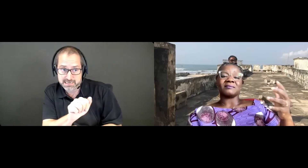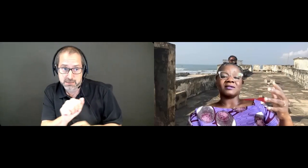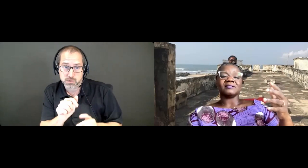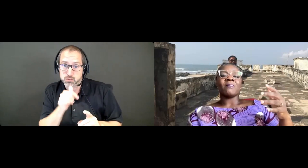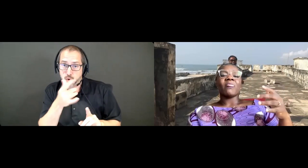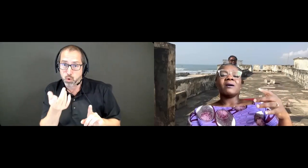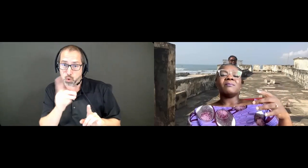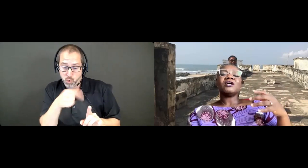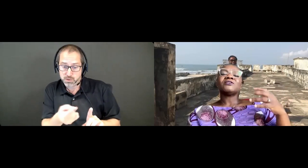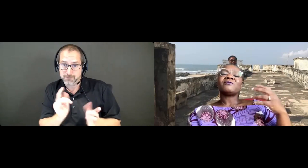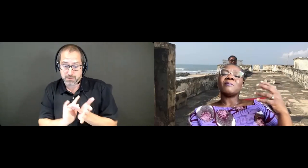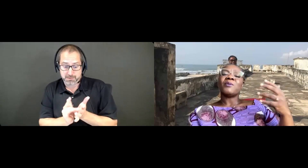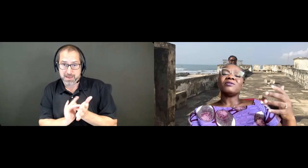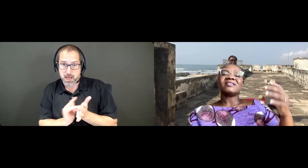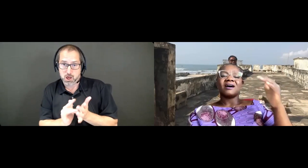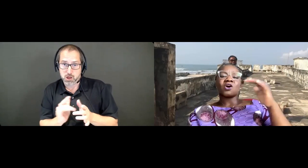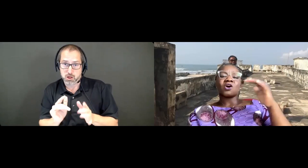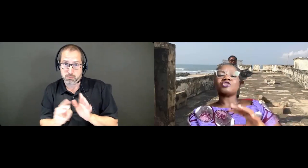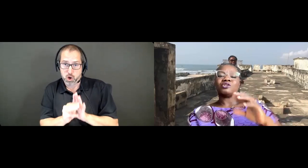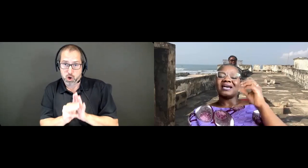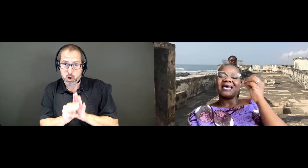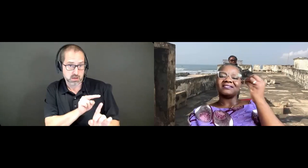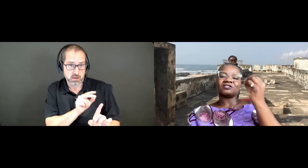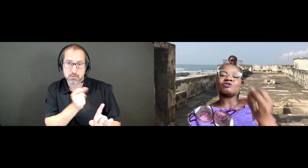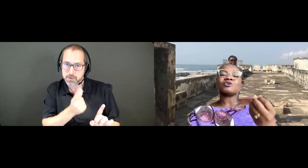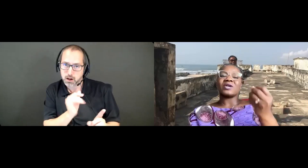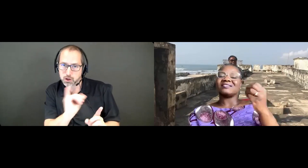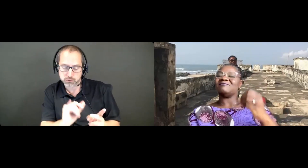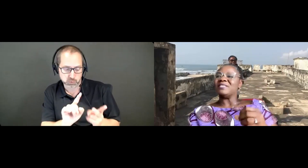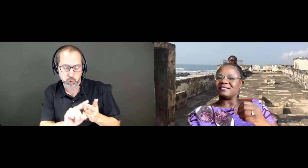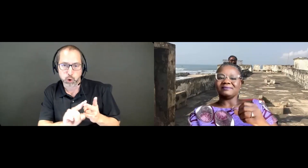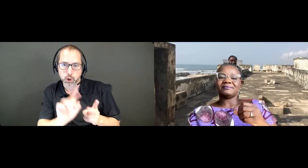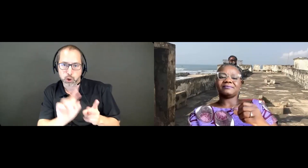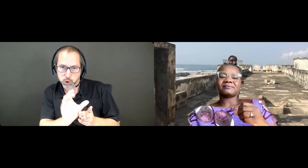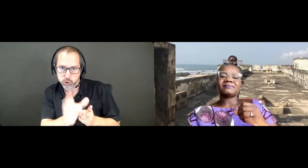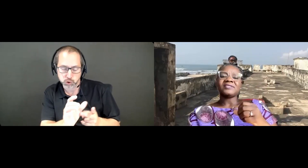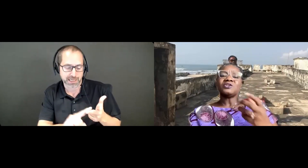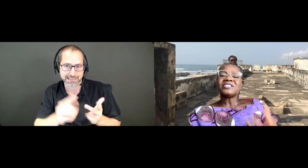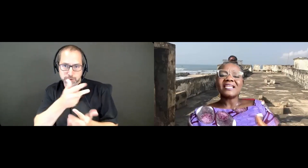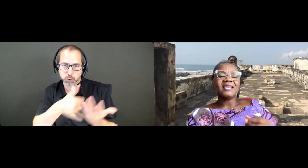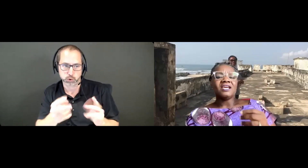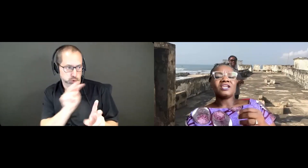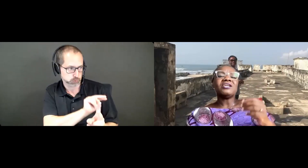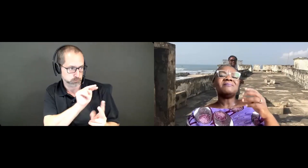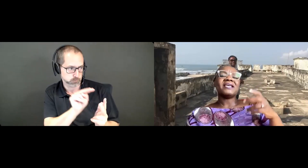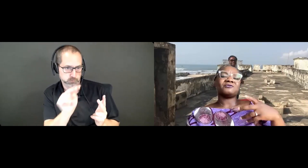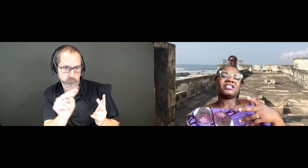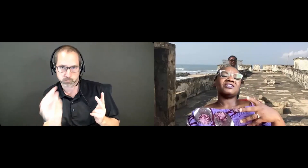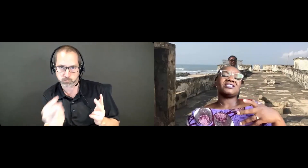model, but also from both cultural and social ways of being. So Jen, community-based research,